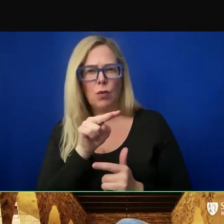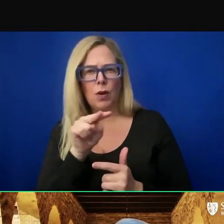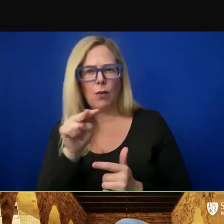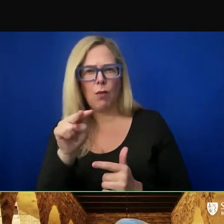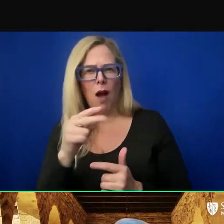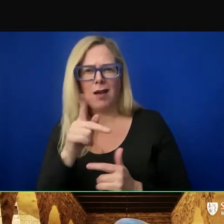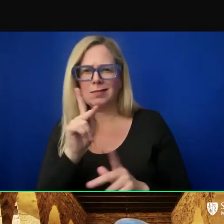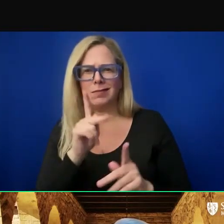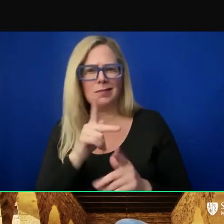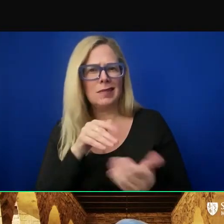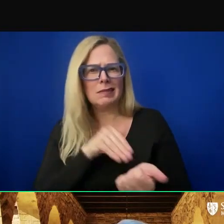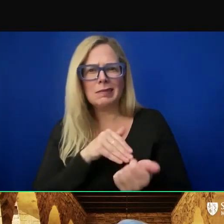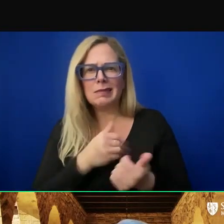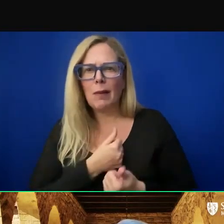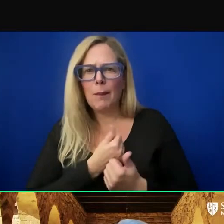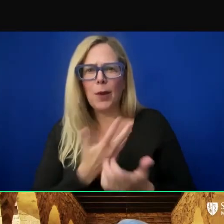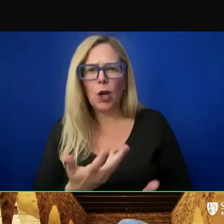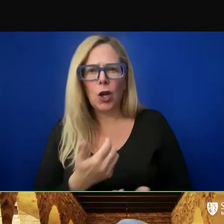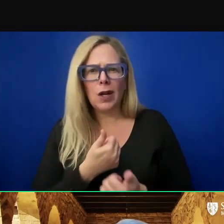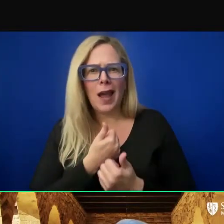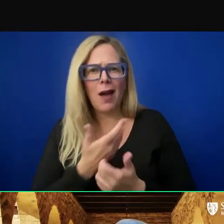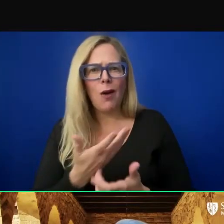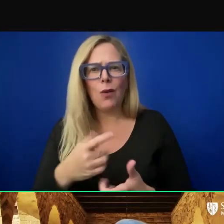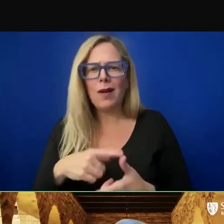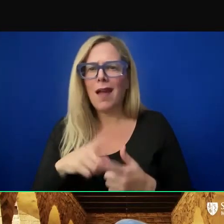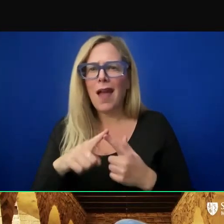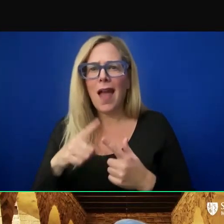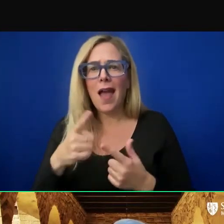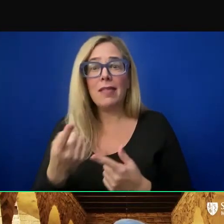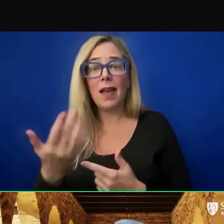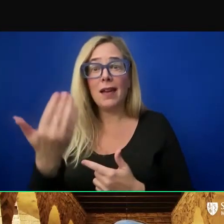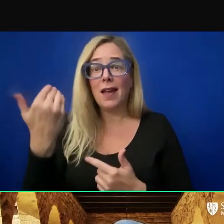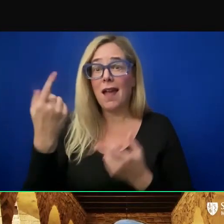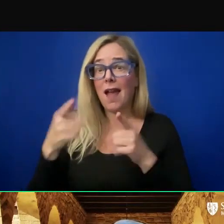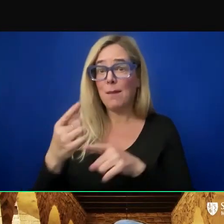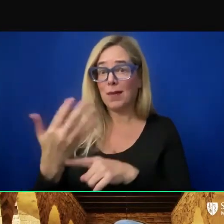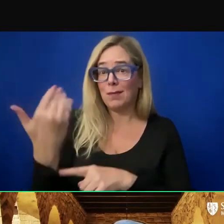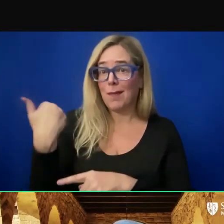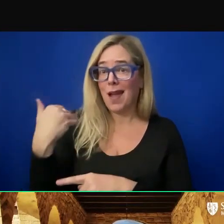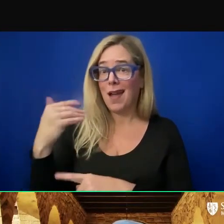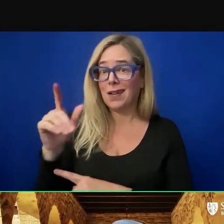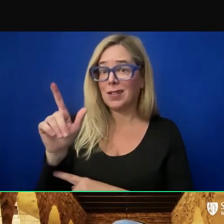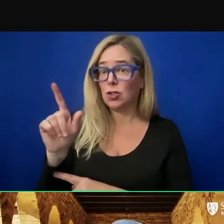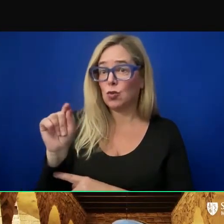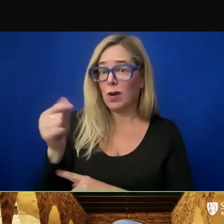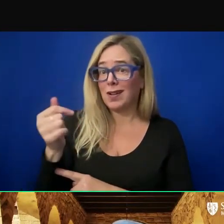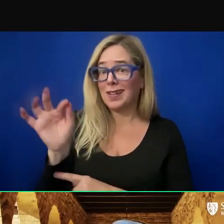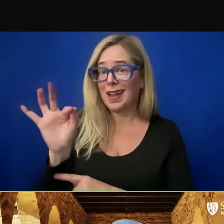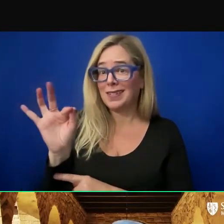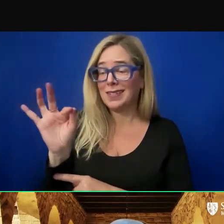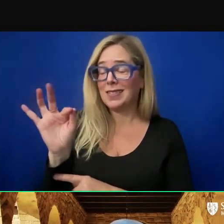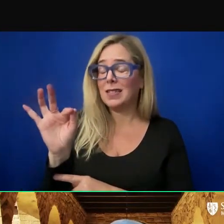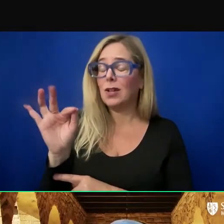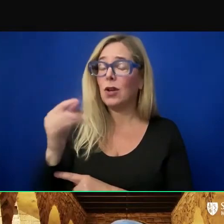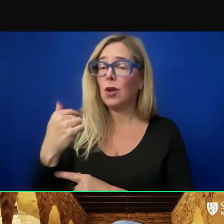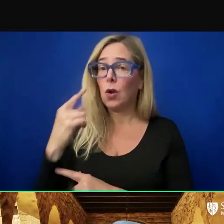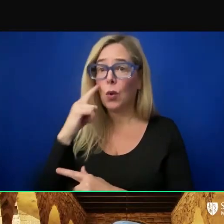quadruple aim. And back in 2019, we argued that we need to advance to the fifth aim,